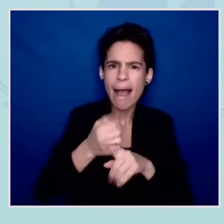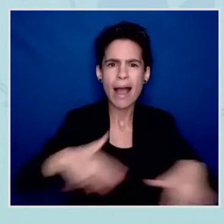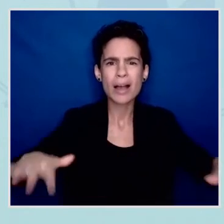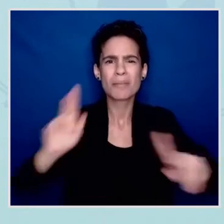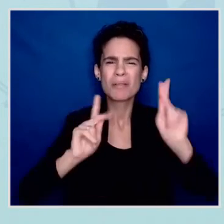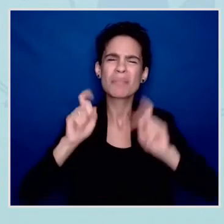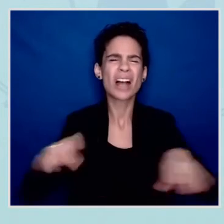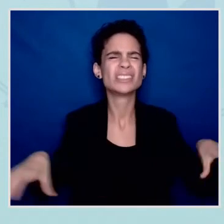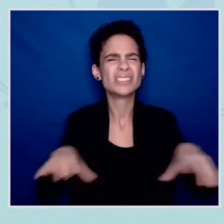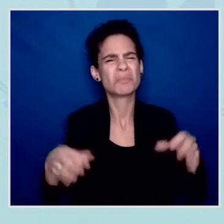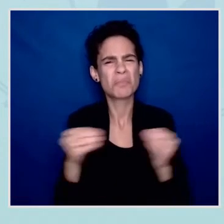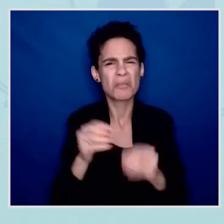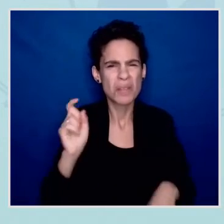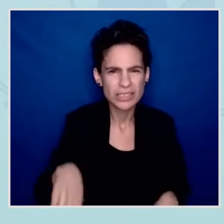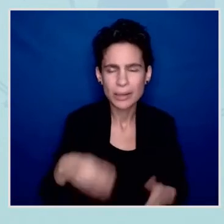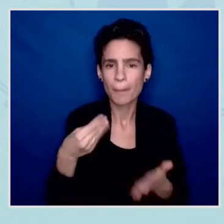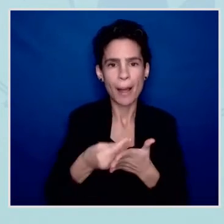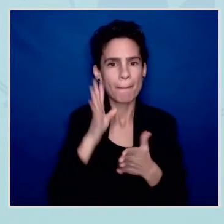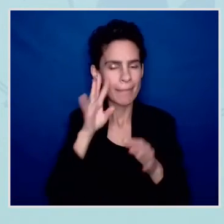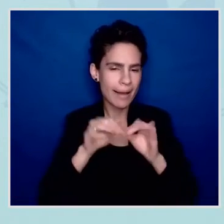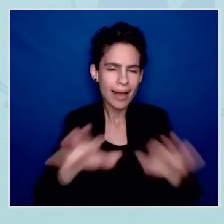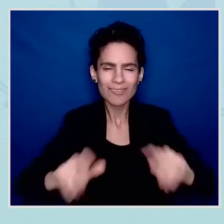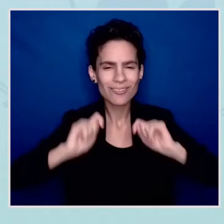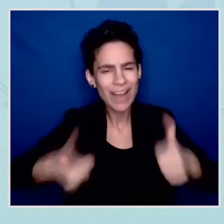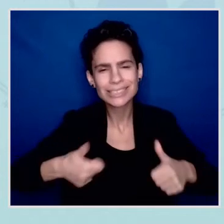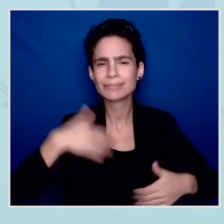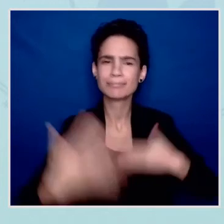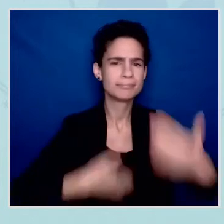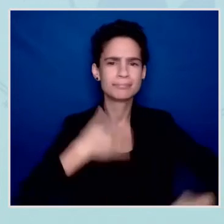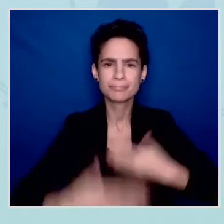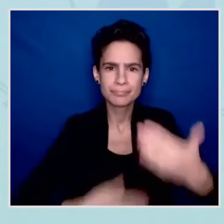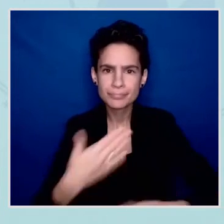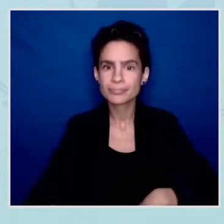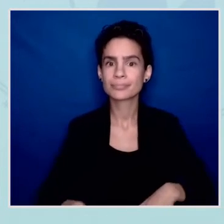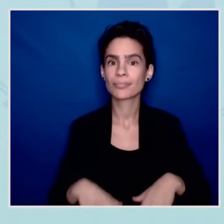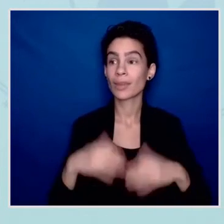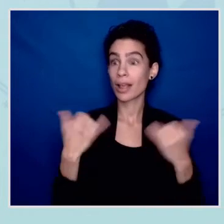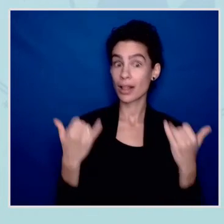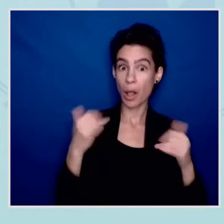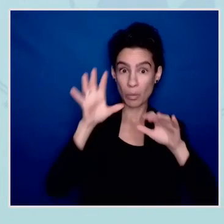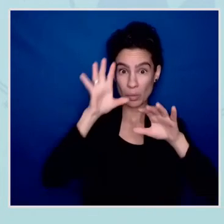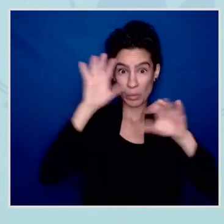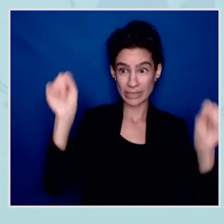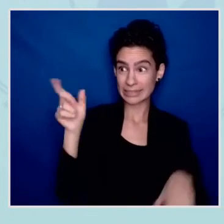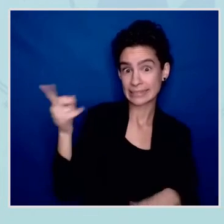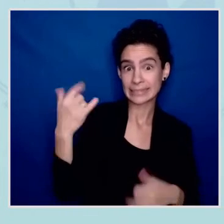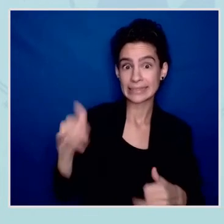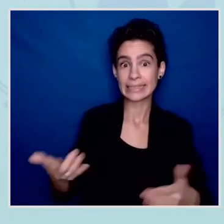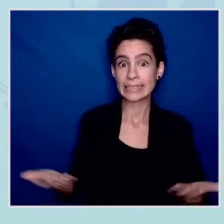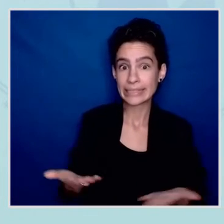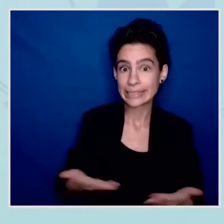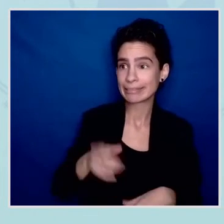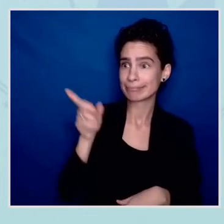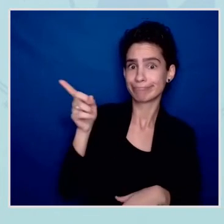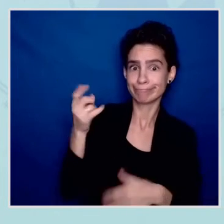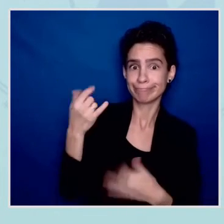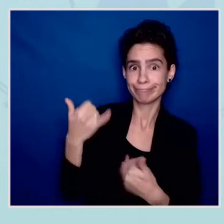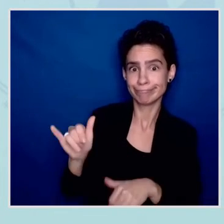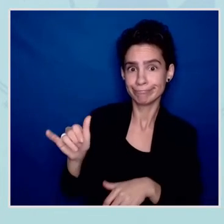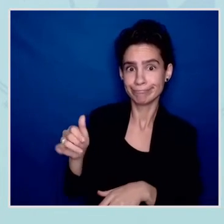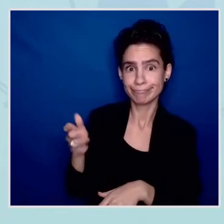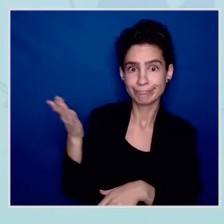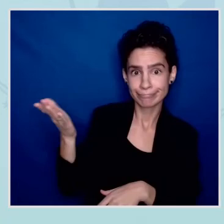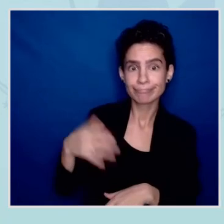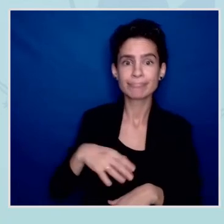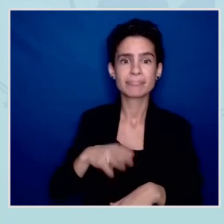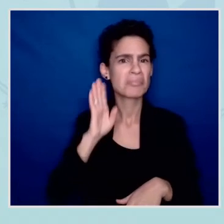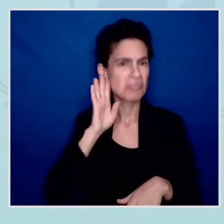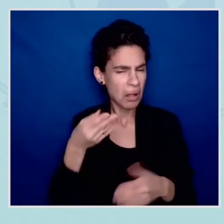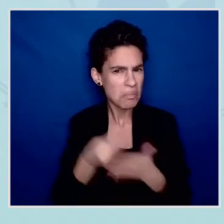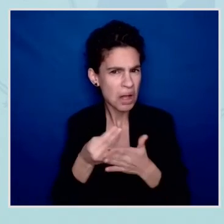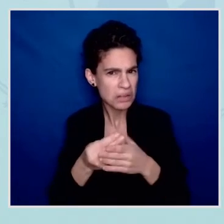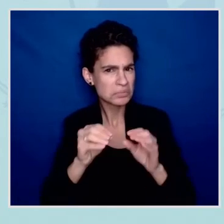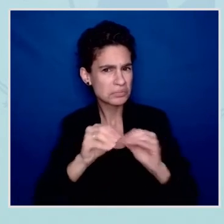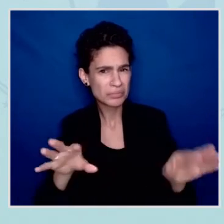SAID FROM THE BEGINNING, THE